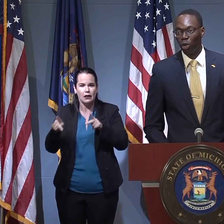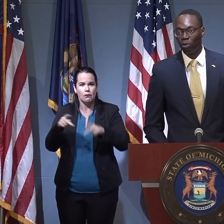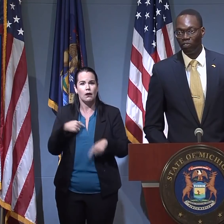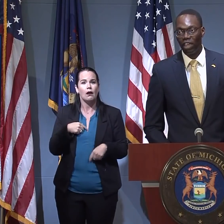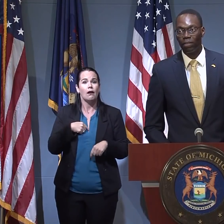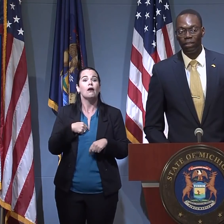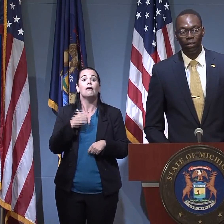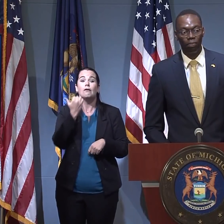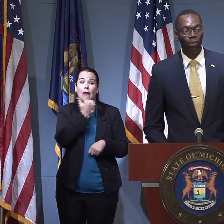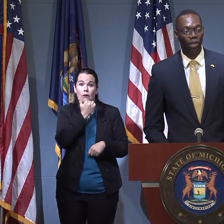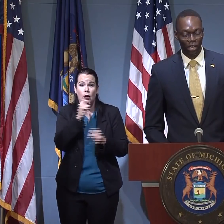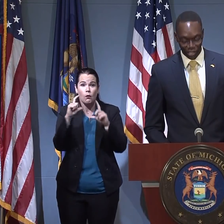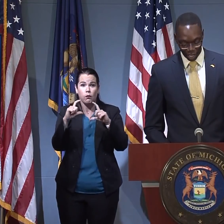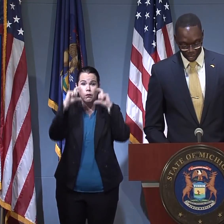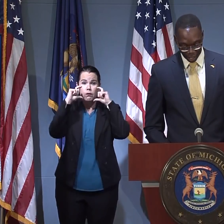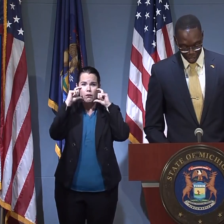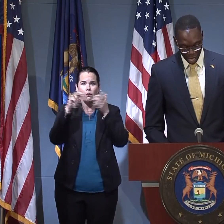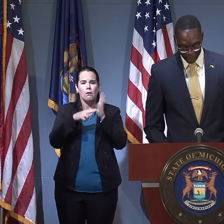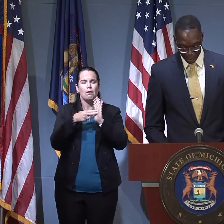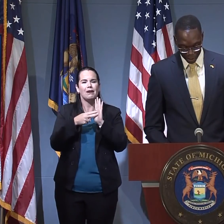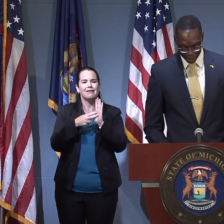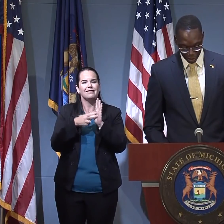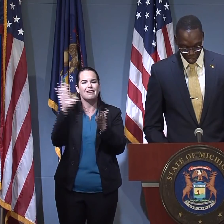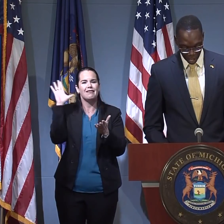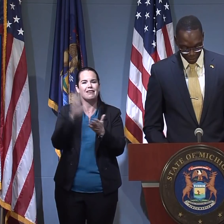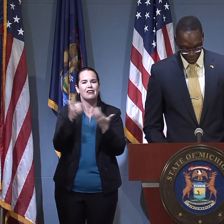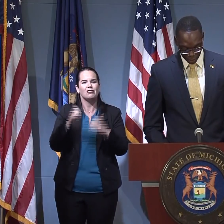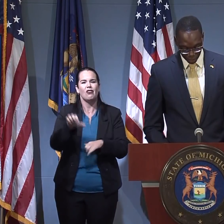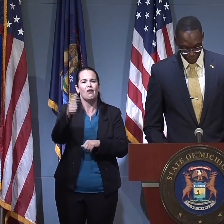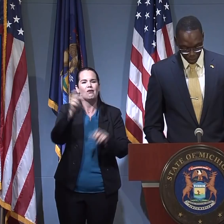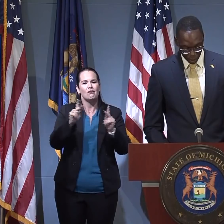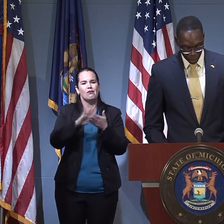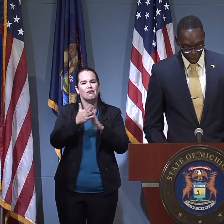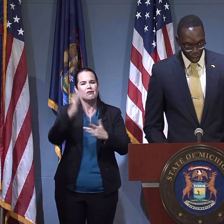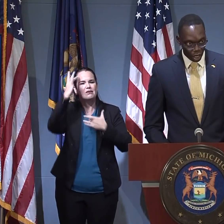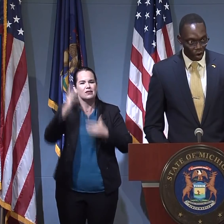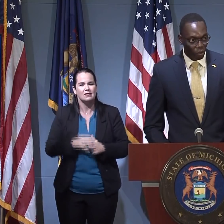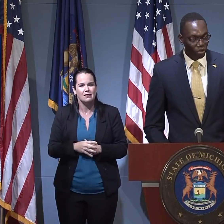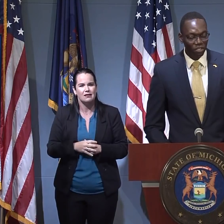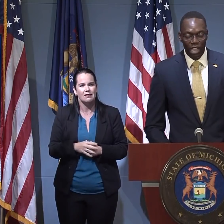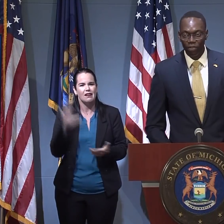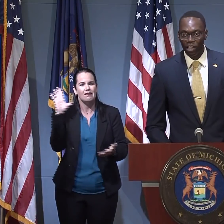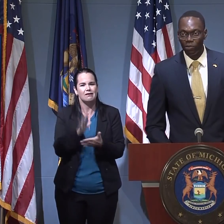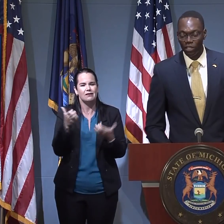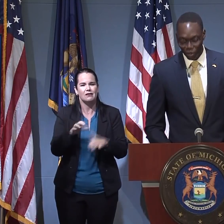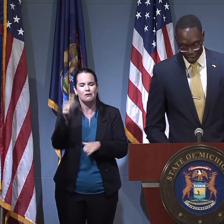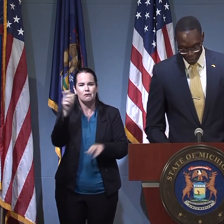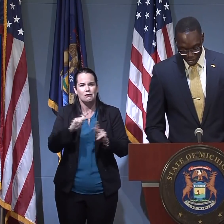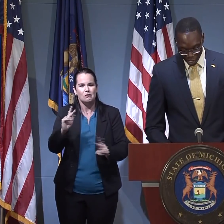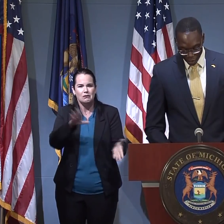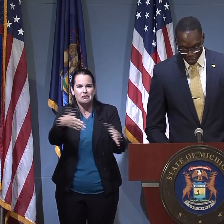NOW, ALL WE'RE SAYING IS THAT IF YOU STRAP A PIECE OF CLOTH ACROSS YOUR PACE, YOU CAN SPREN PEOPLE GETTING SICK AND PEOPLE